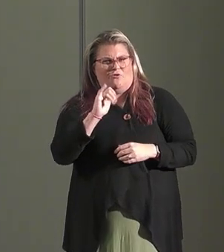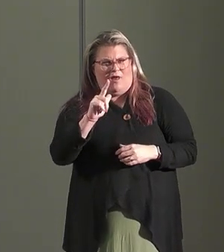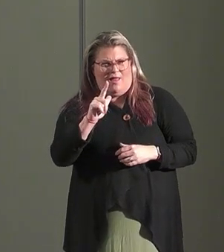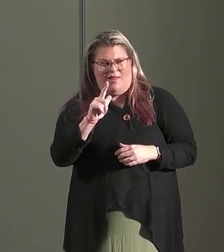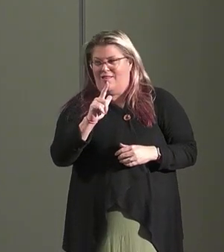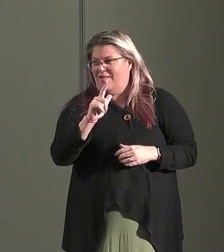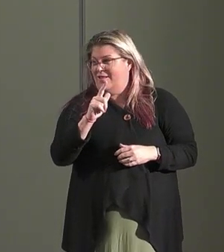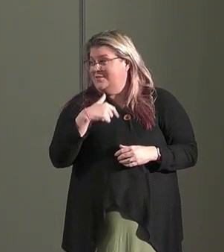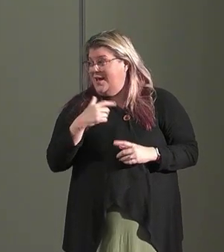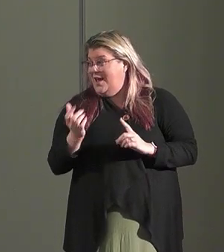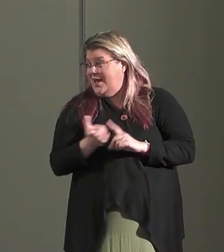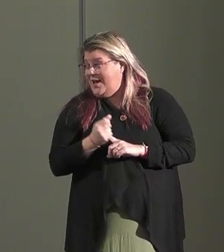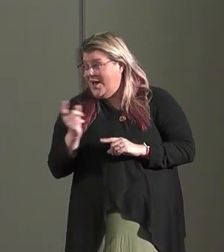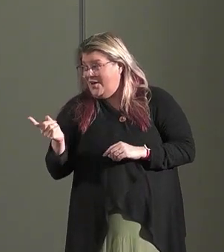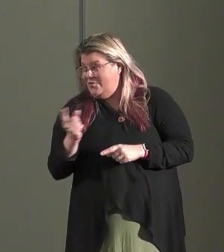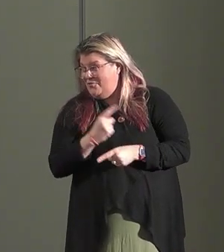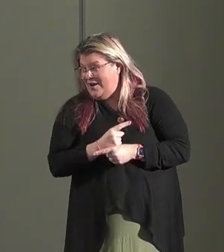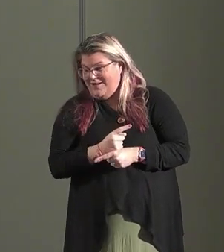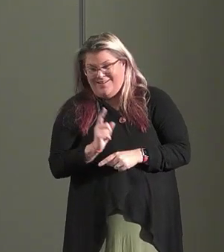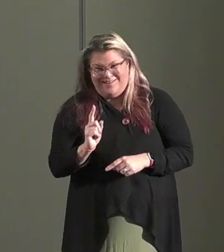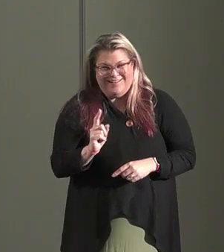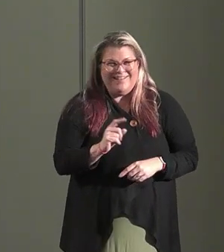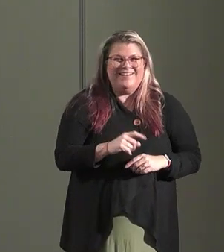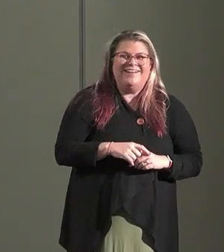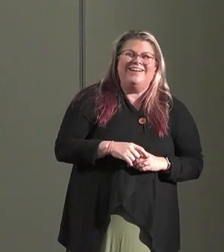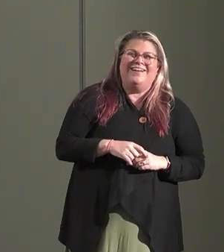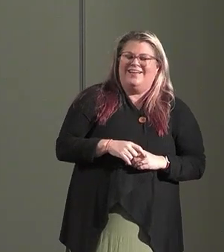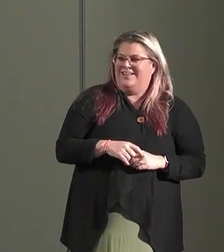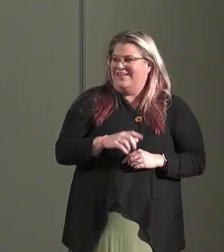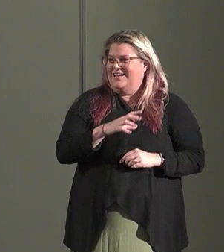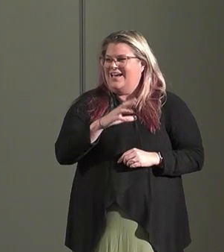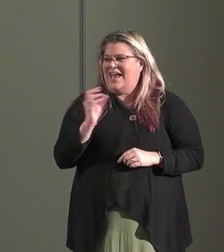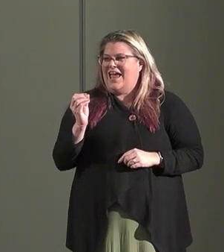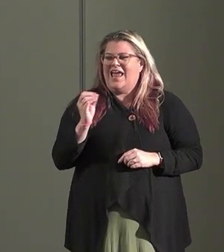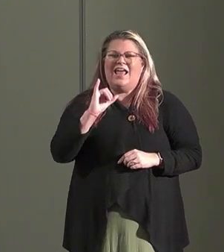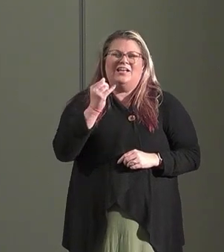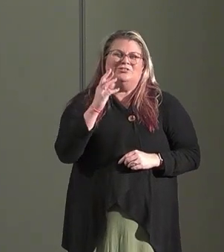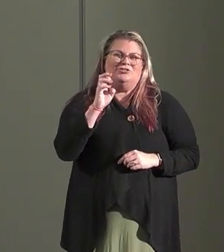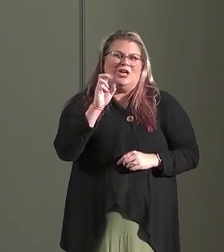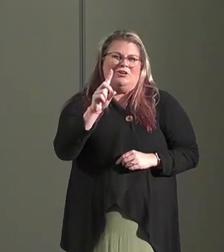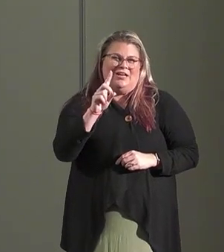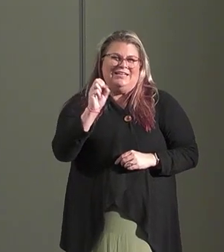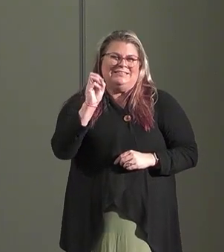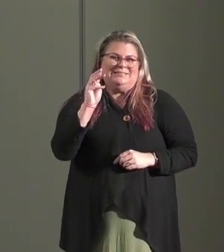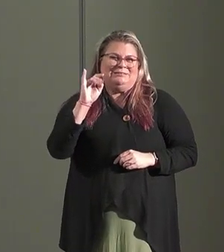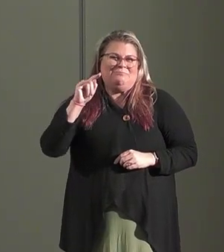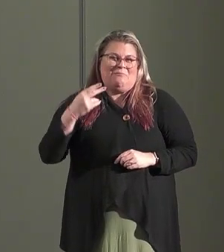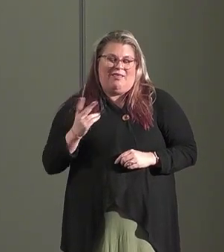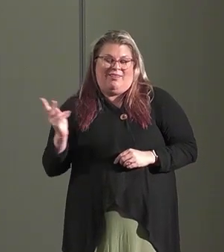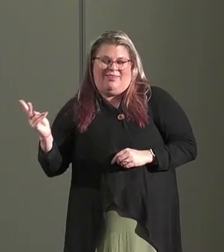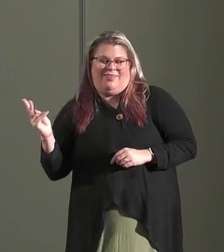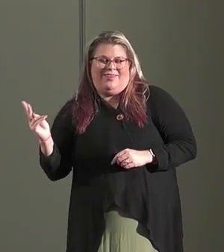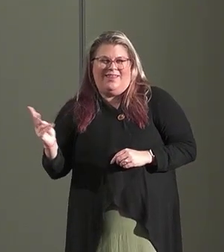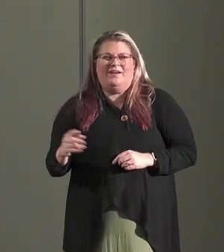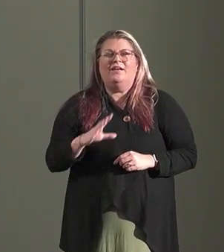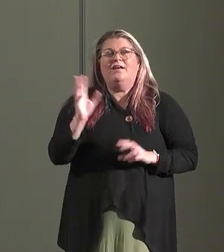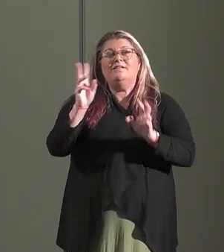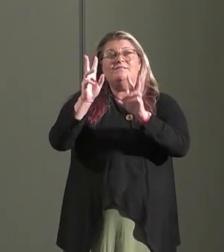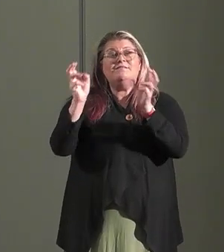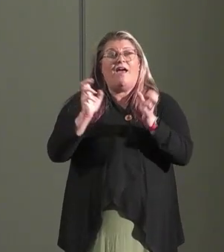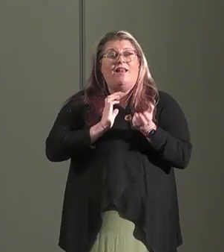caught you. Terrill and Jared Smith. The title of the discussion this afternoon,